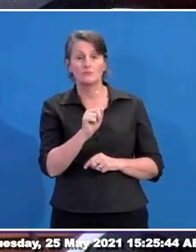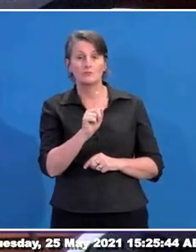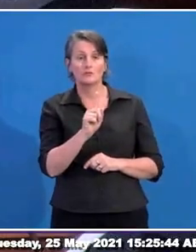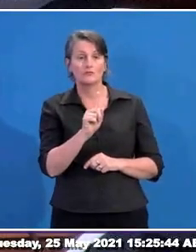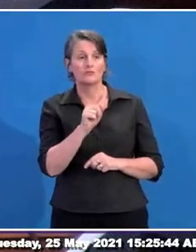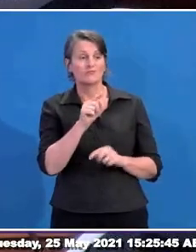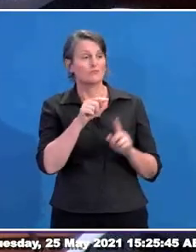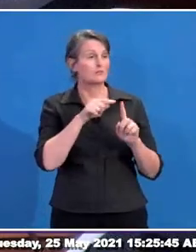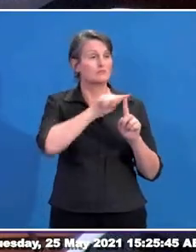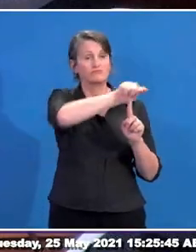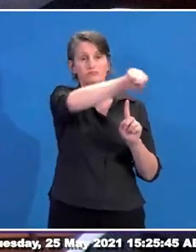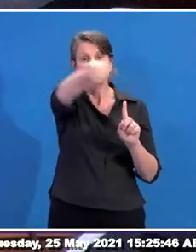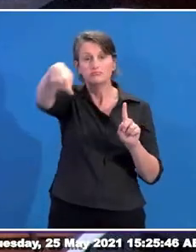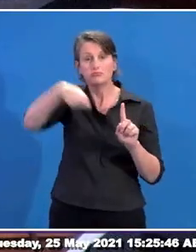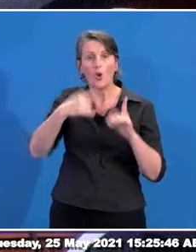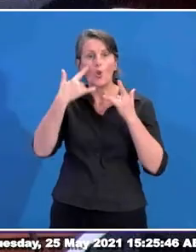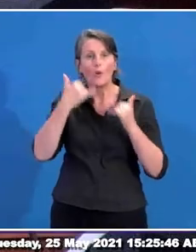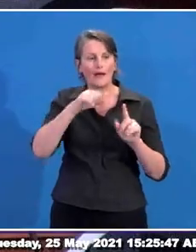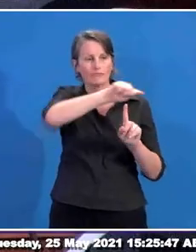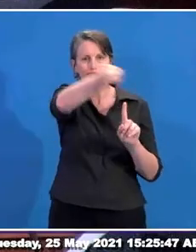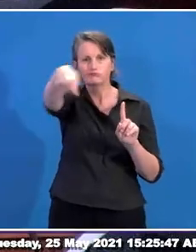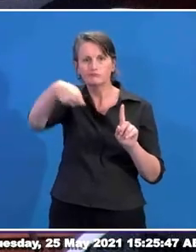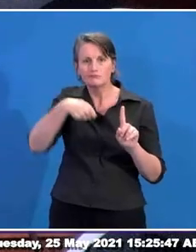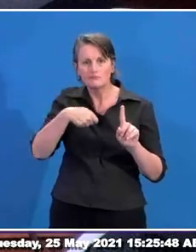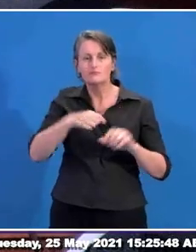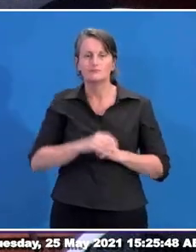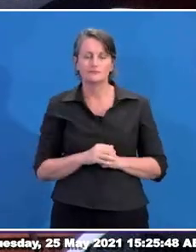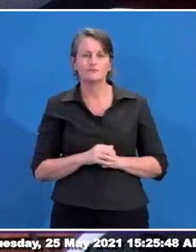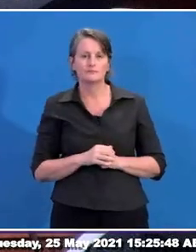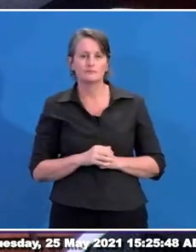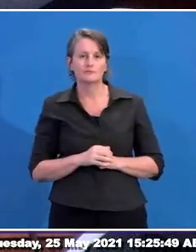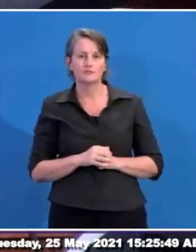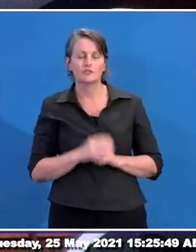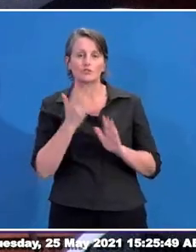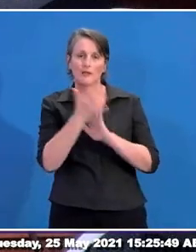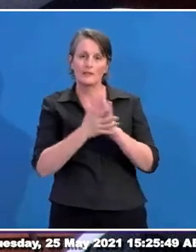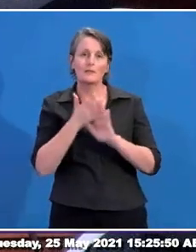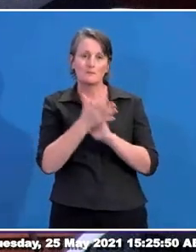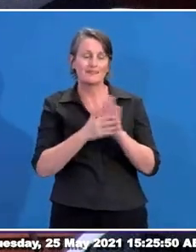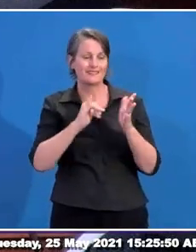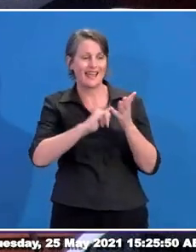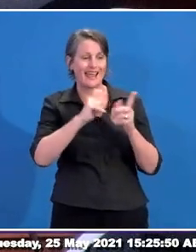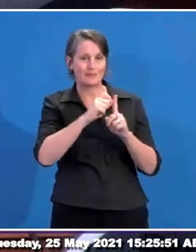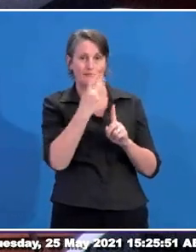So this is an example of the information from SP2 coming in writing